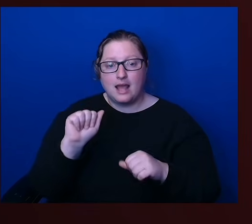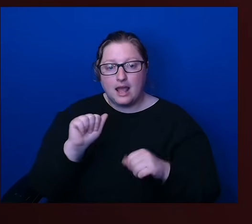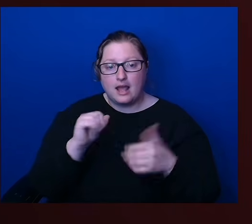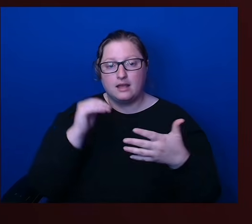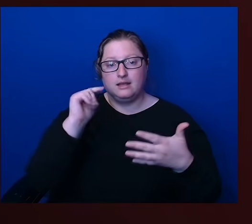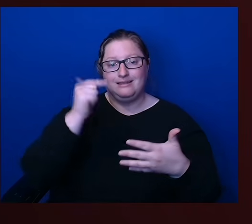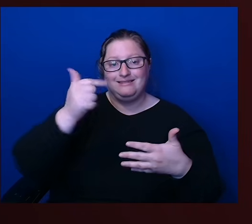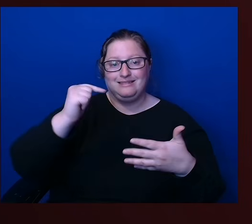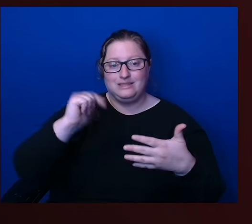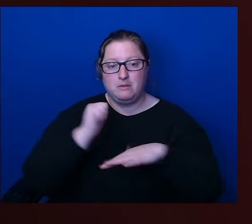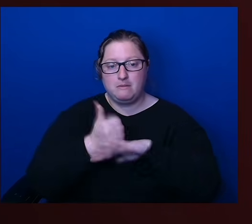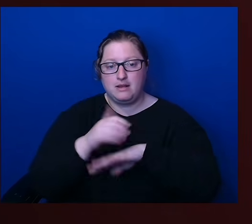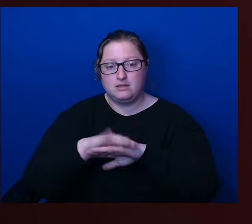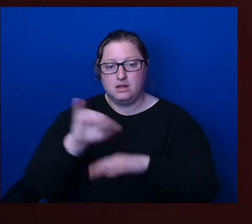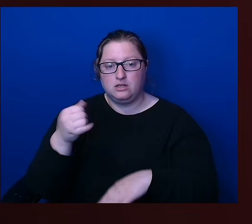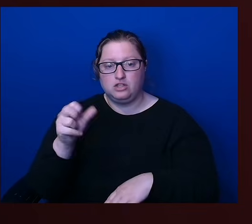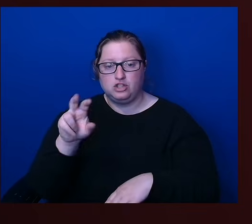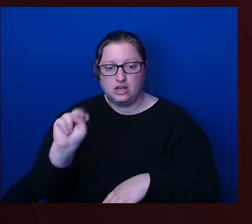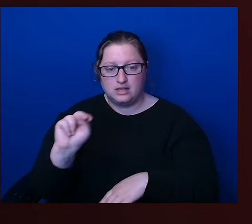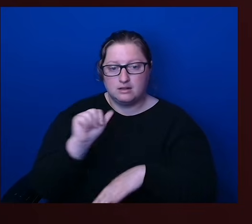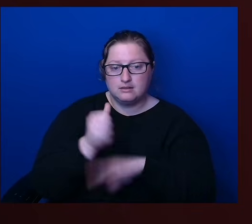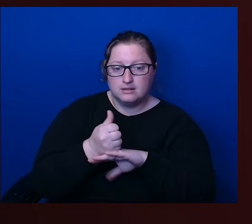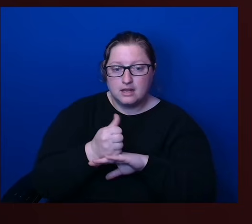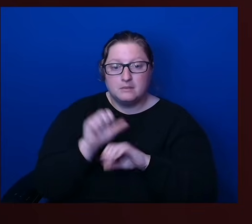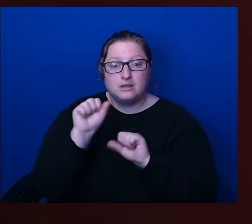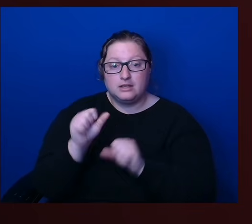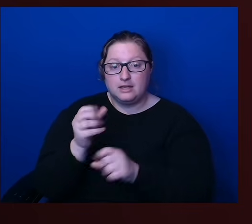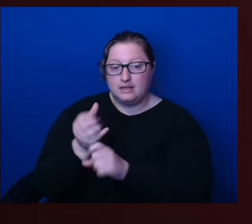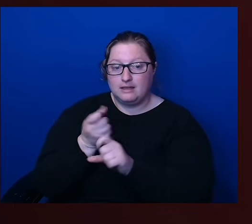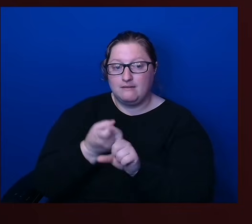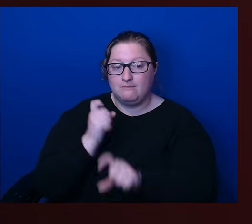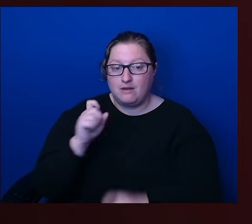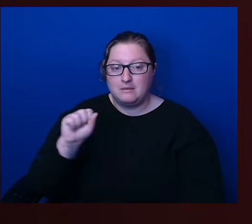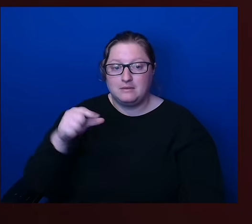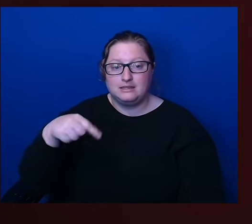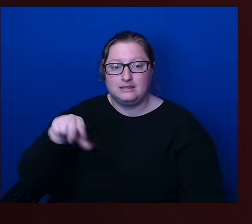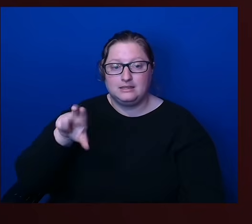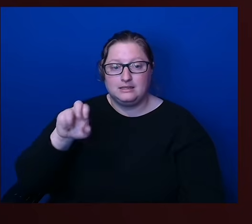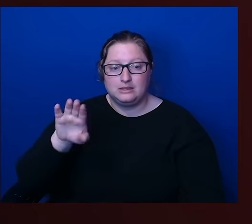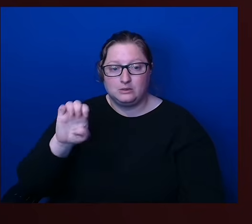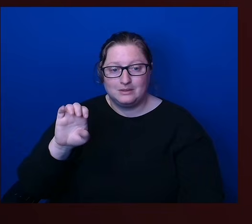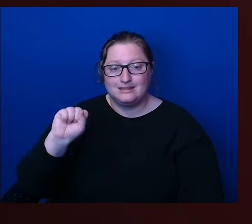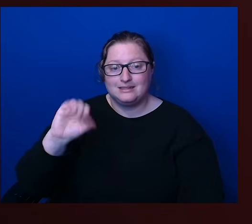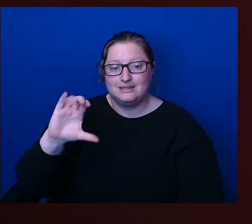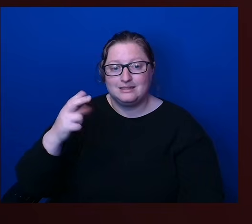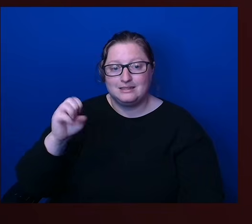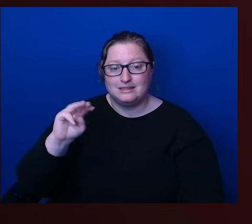A JSON format, you can get that from, "Get sequence schema," right? See how that works? Now, when I call start, it's going to pass